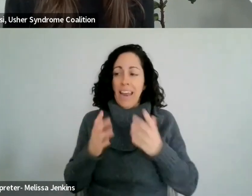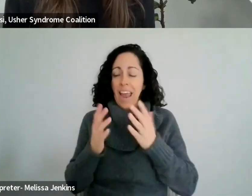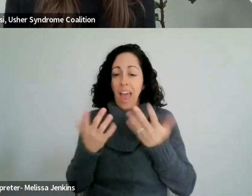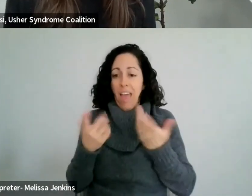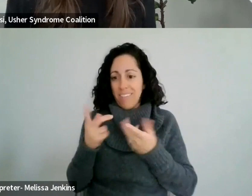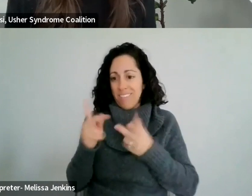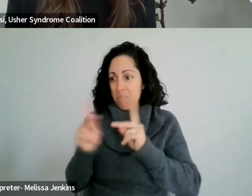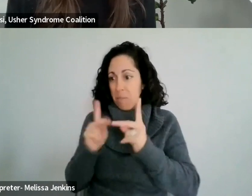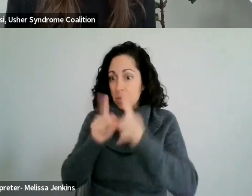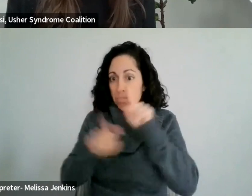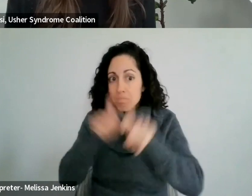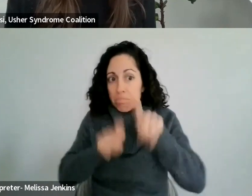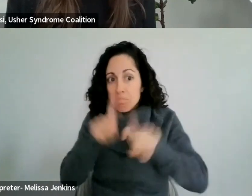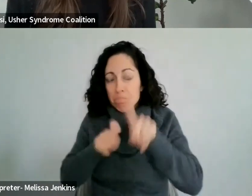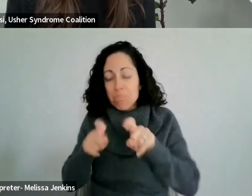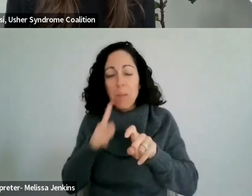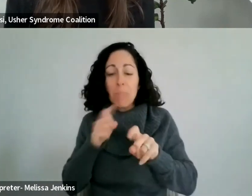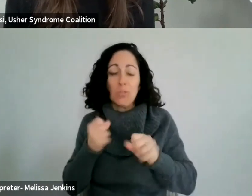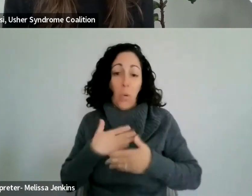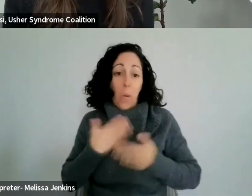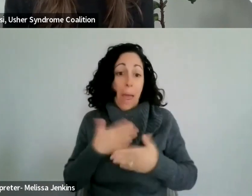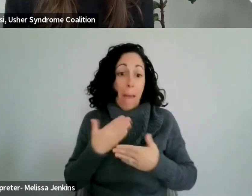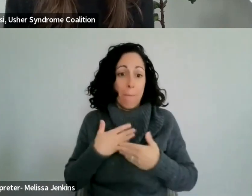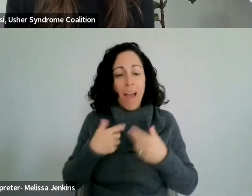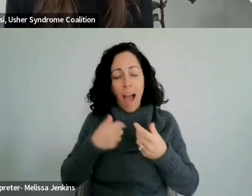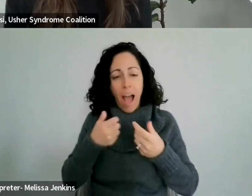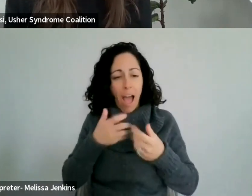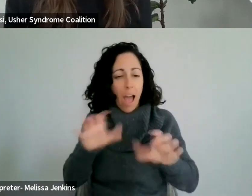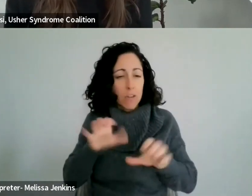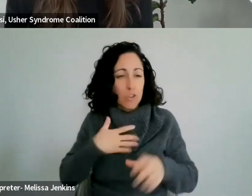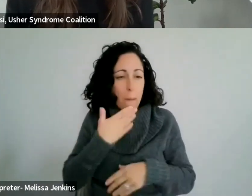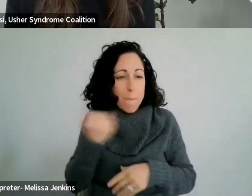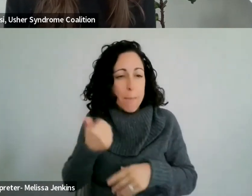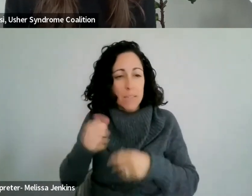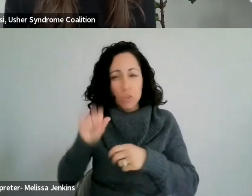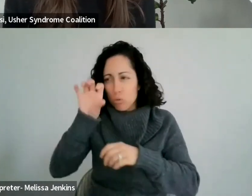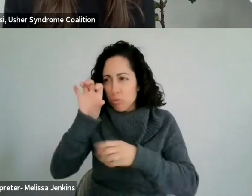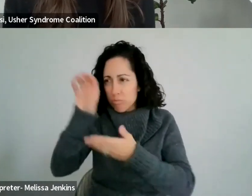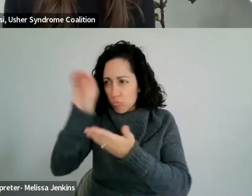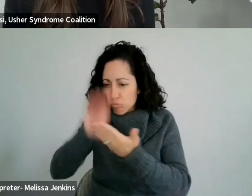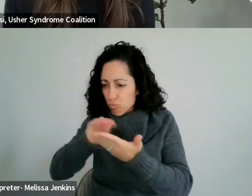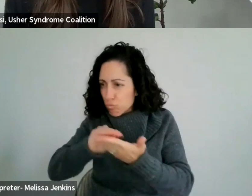I'll do my best to capture any questions that we may not have covered.